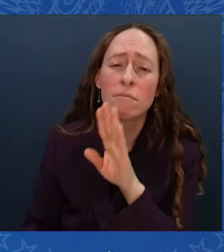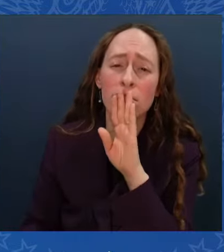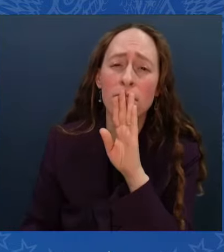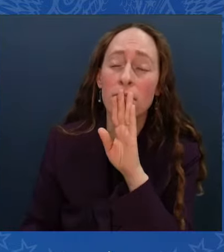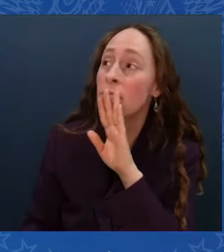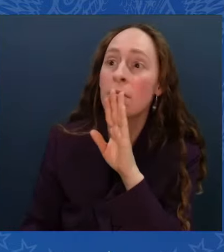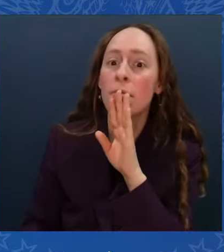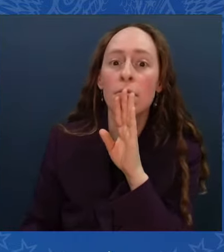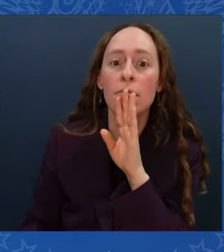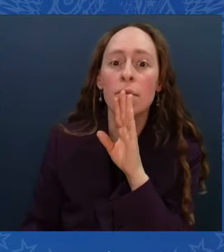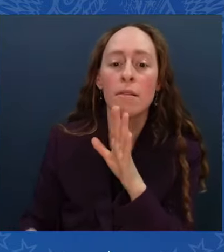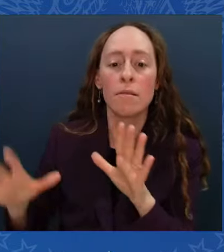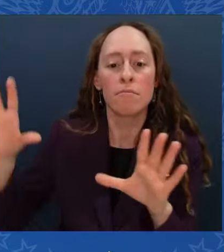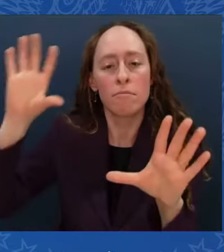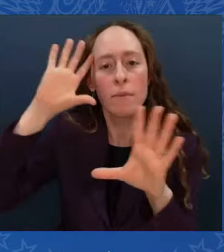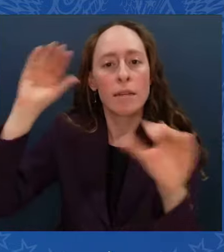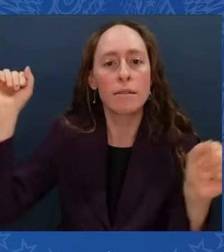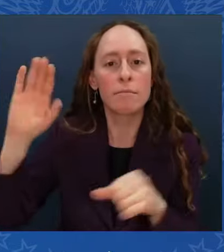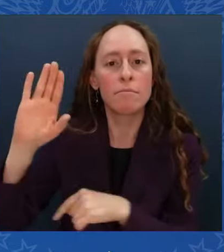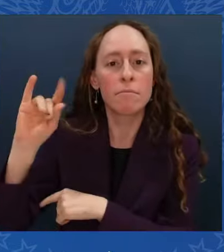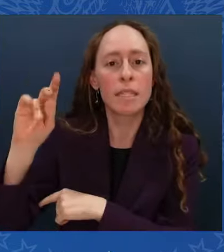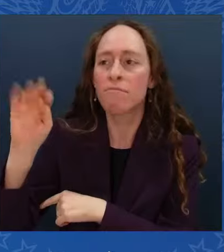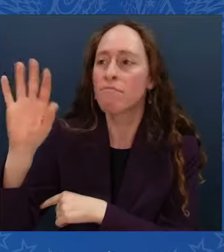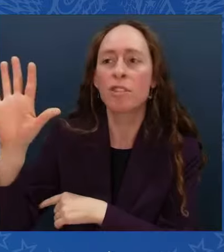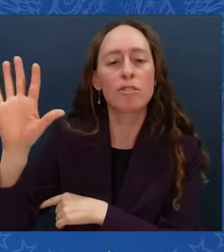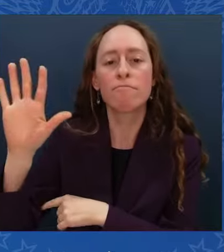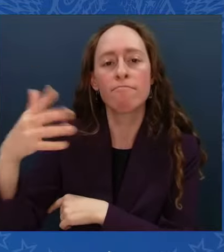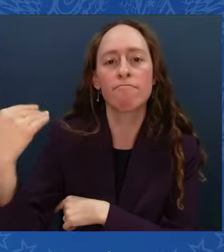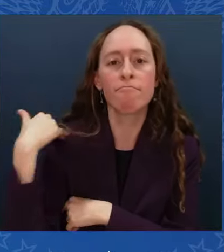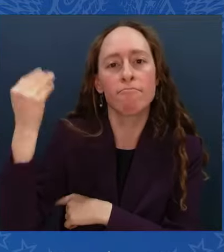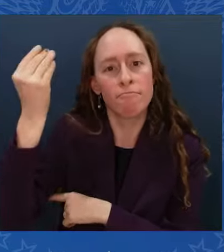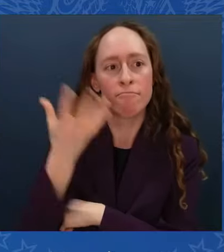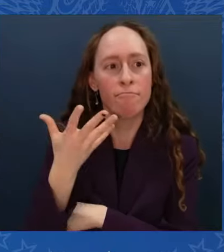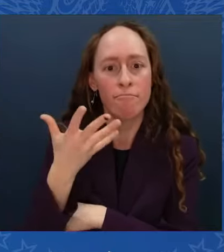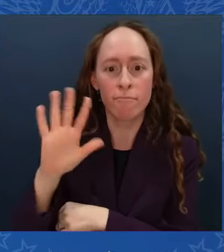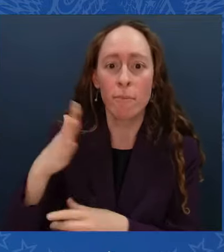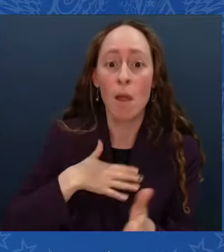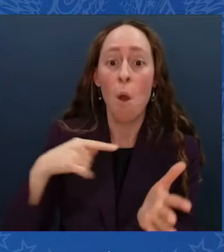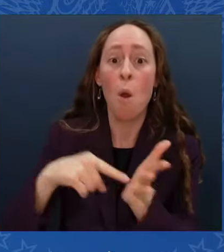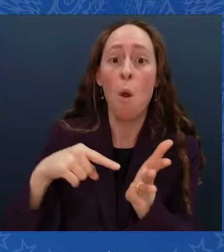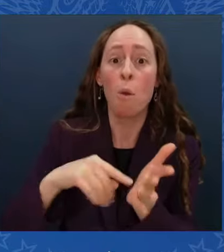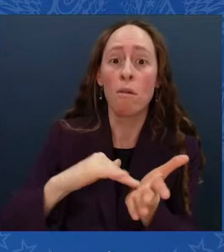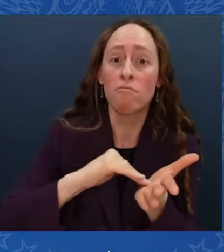that $144,652 -- and that's life changing.